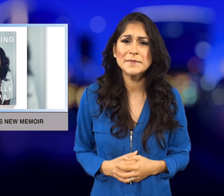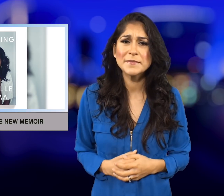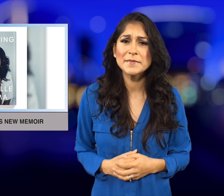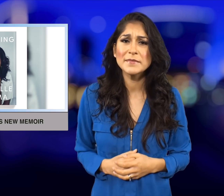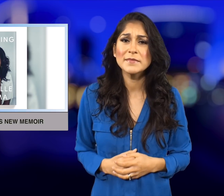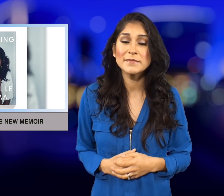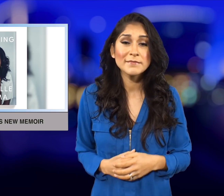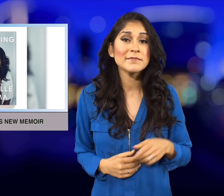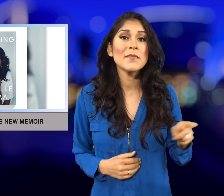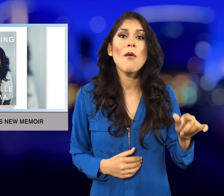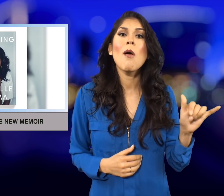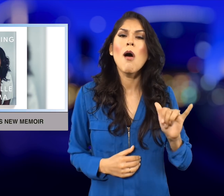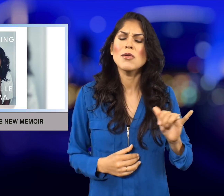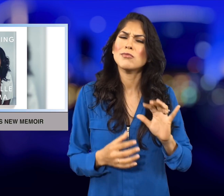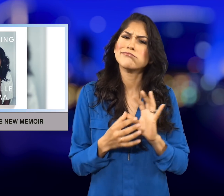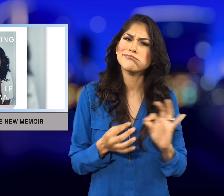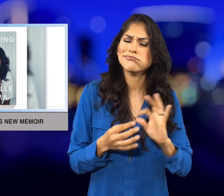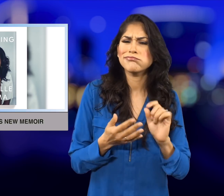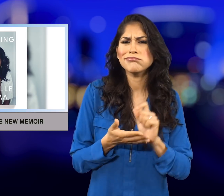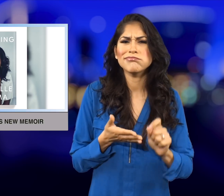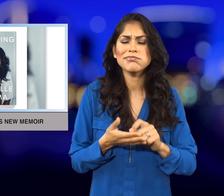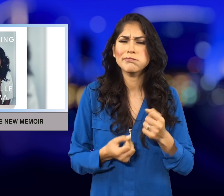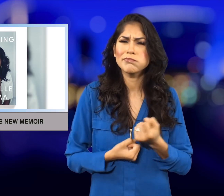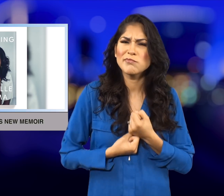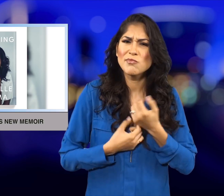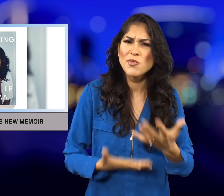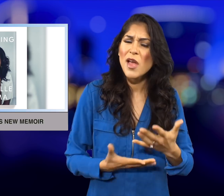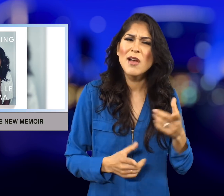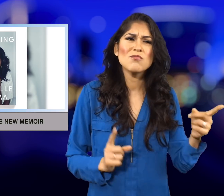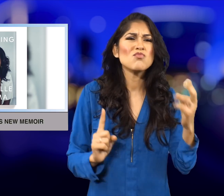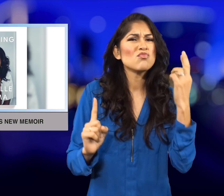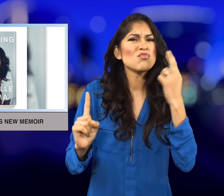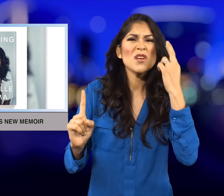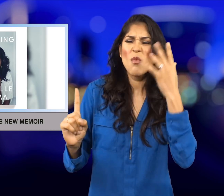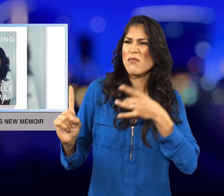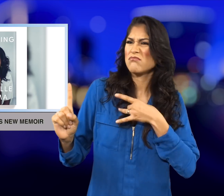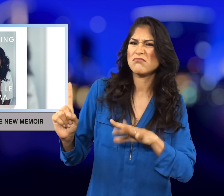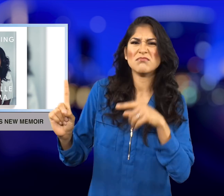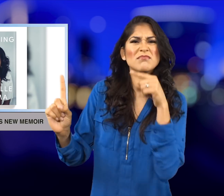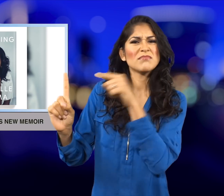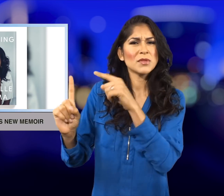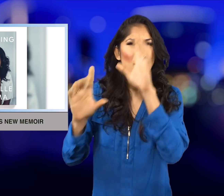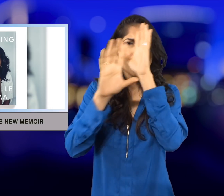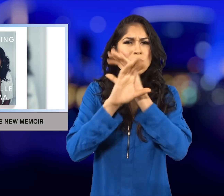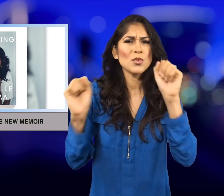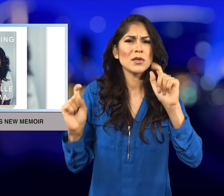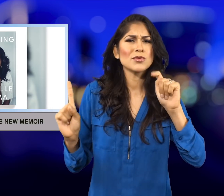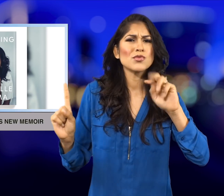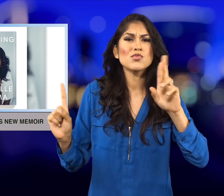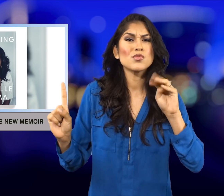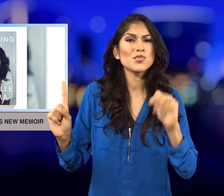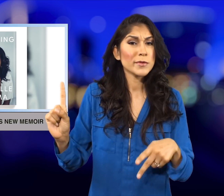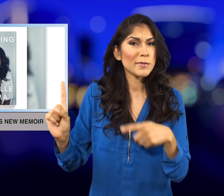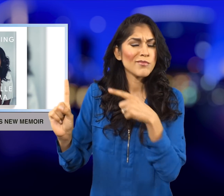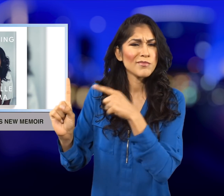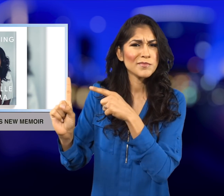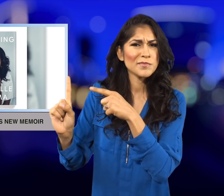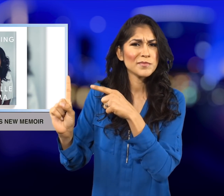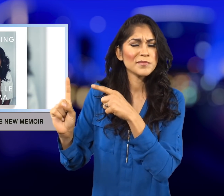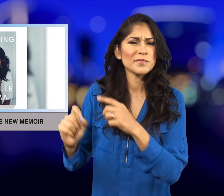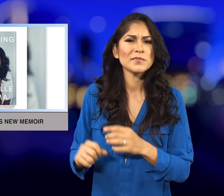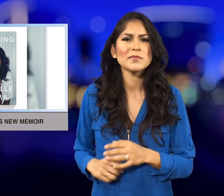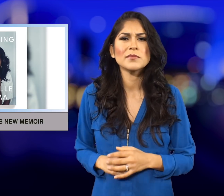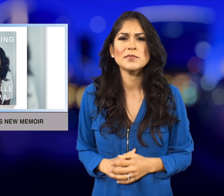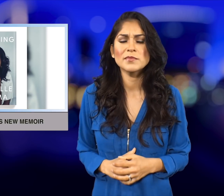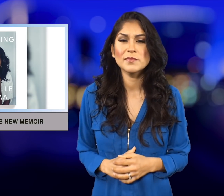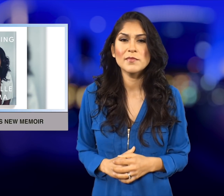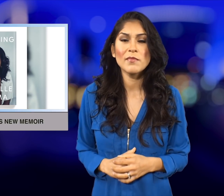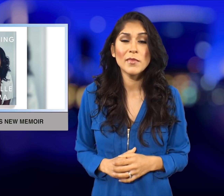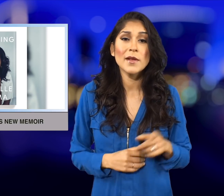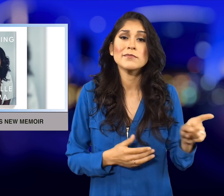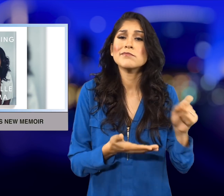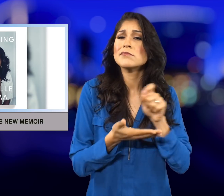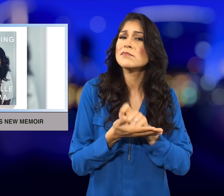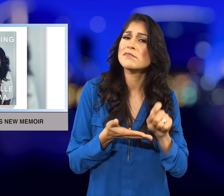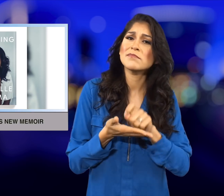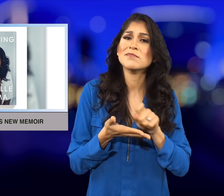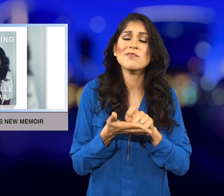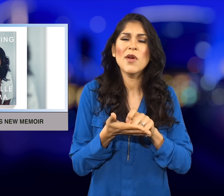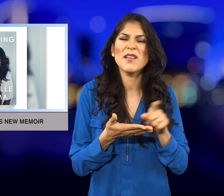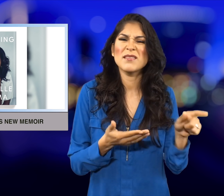She also she expresses her dislike for Pres. Trump.